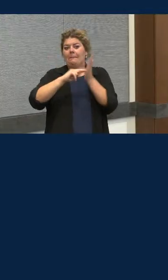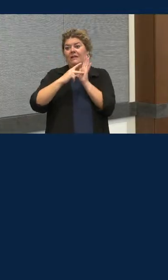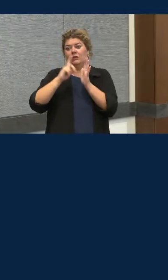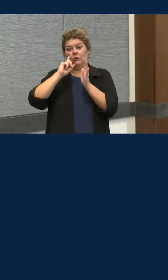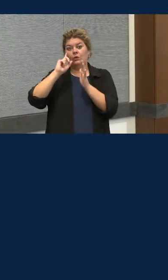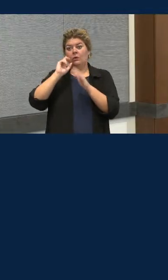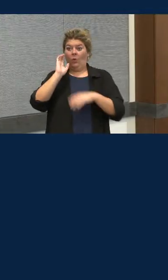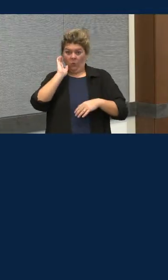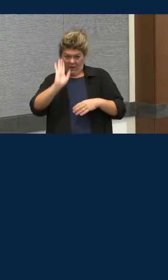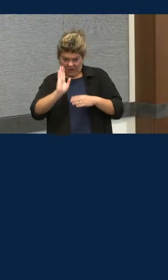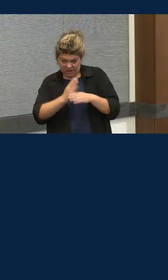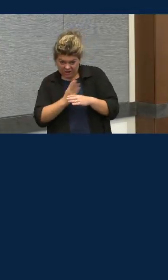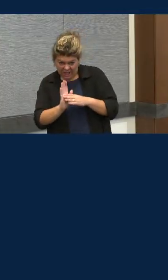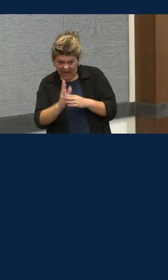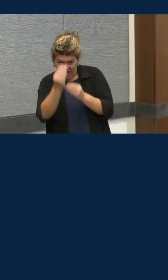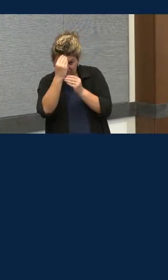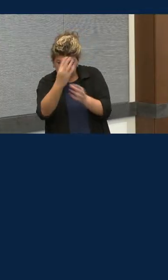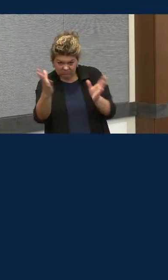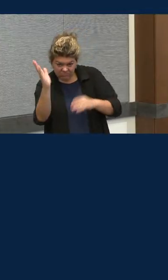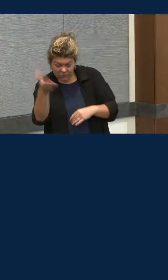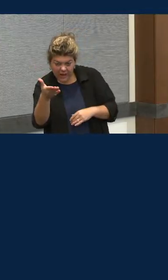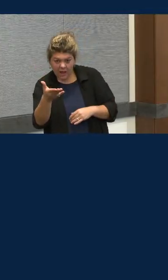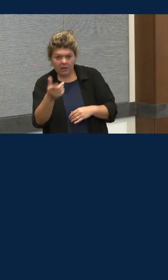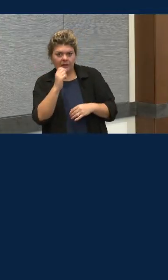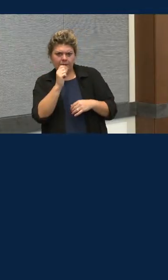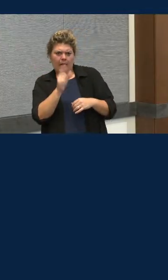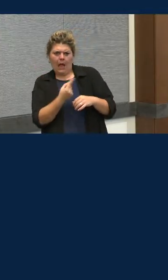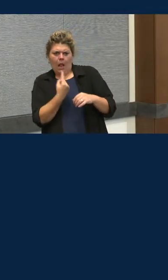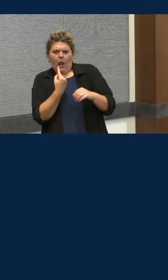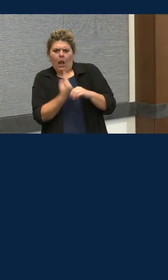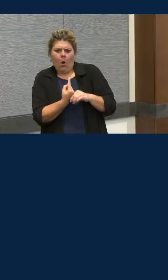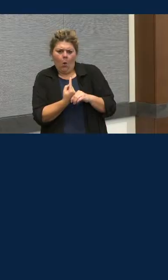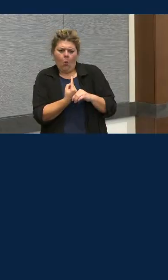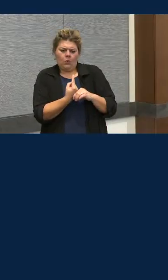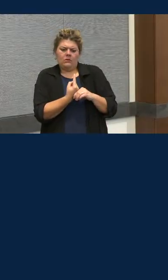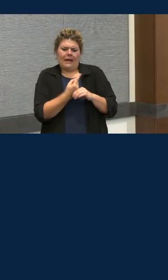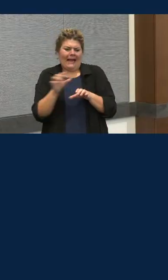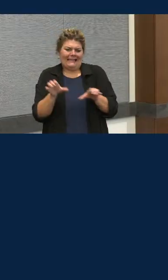it's not just a loan some